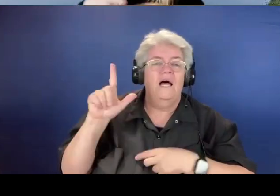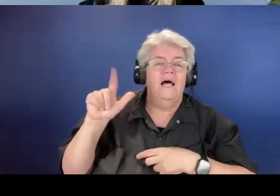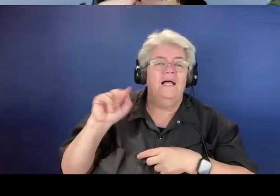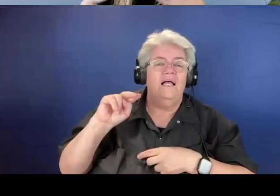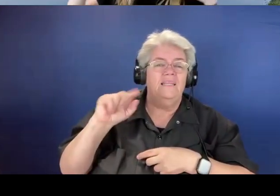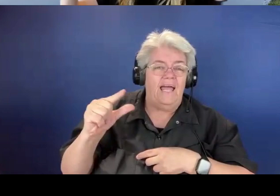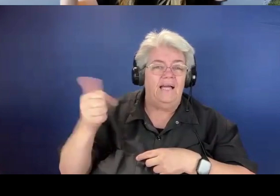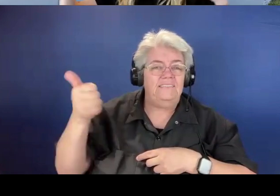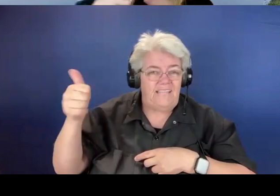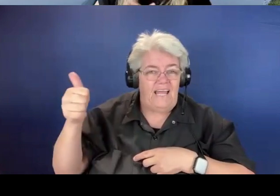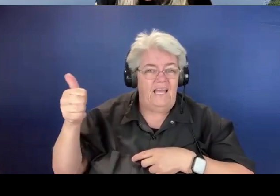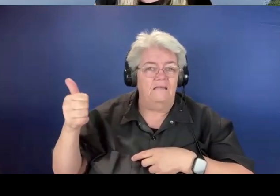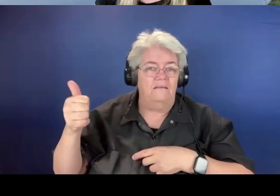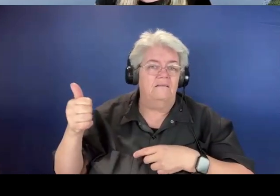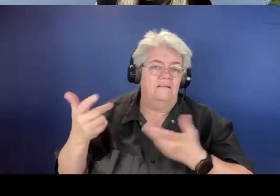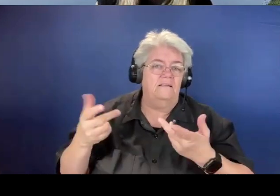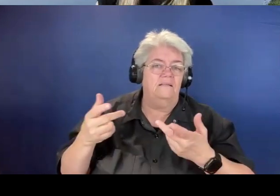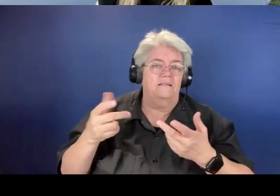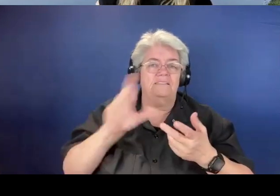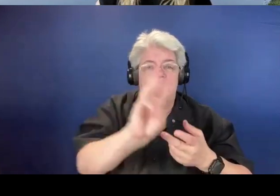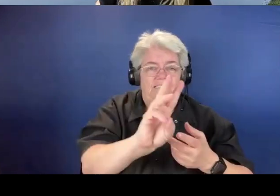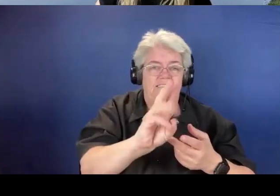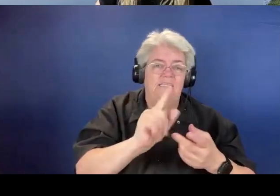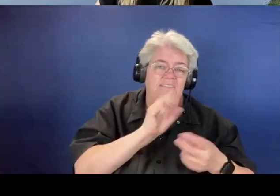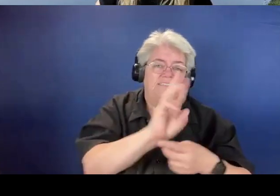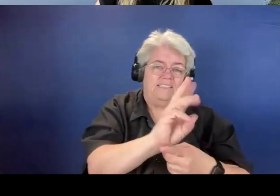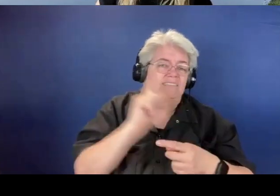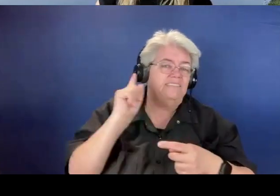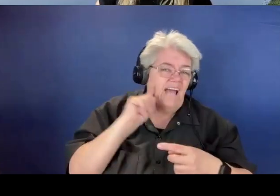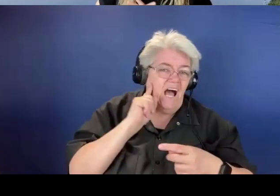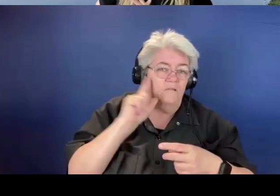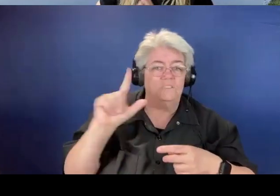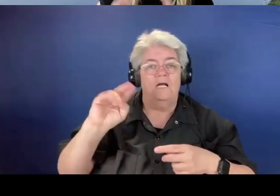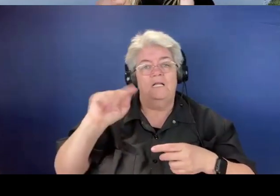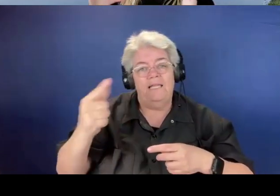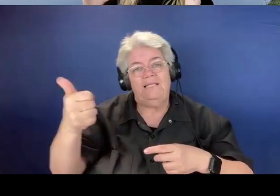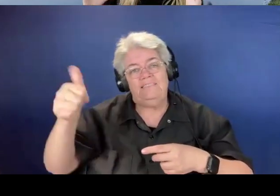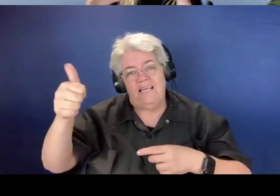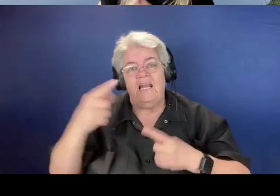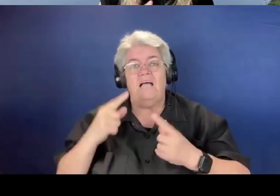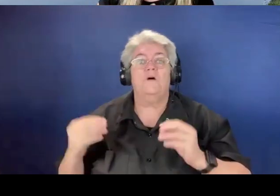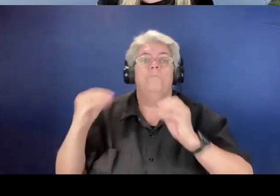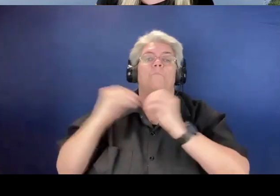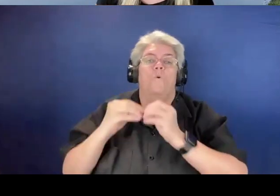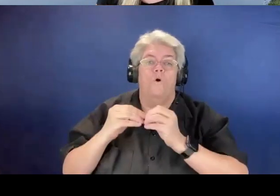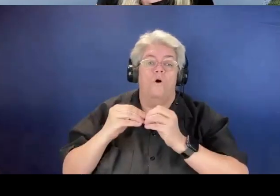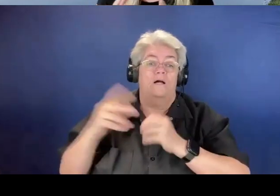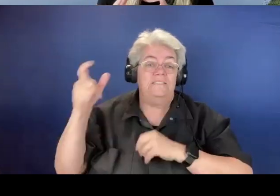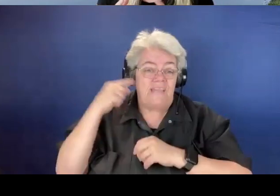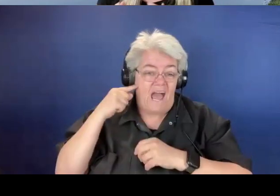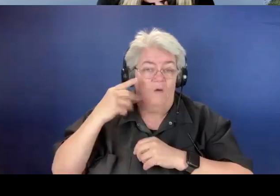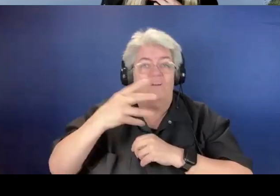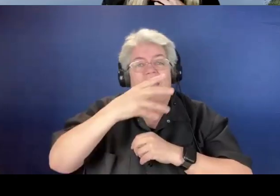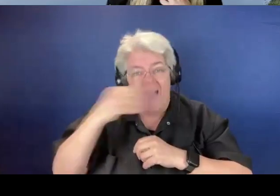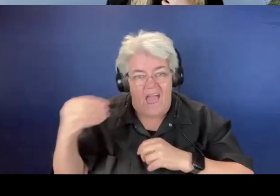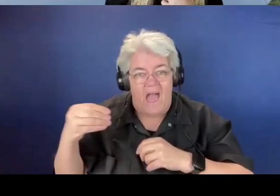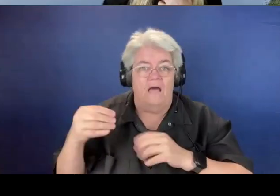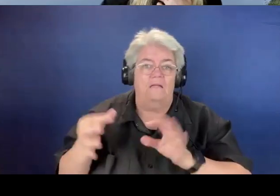The LING 10 really gets us a little bit further into the all the areas that a child can hear these speech sounds.